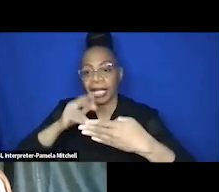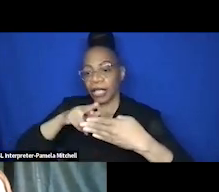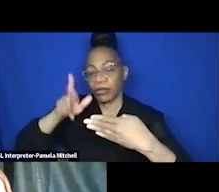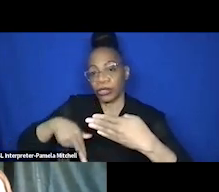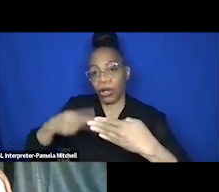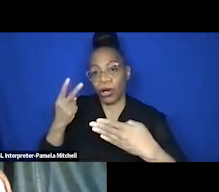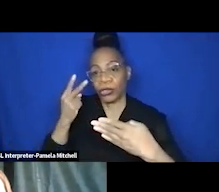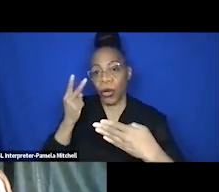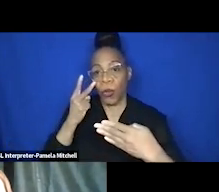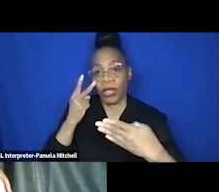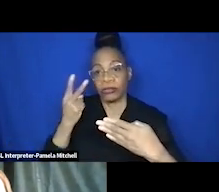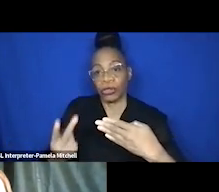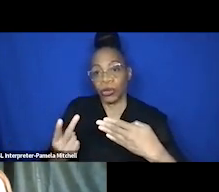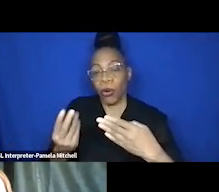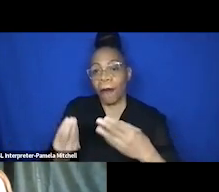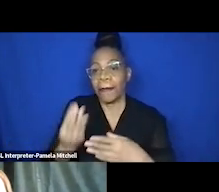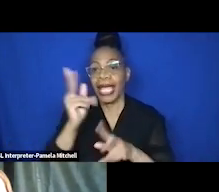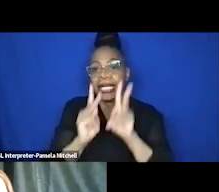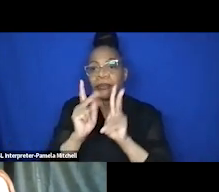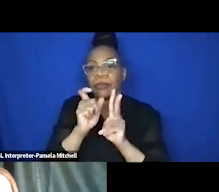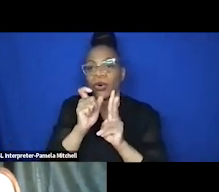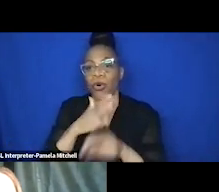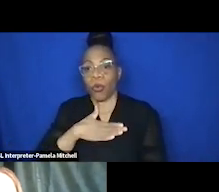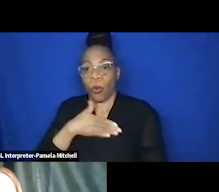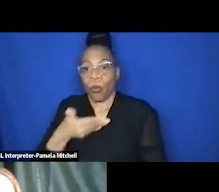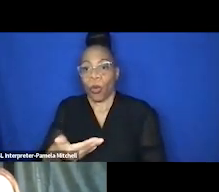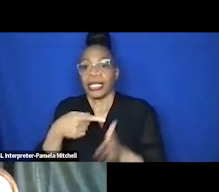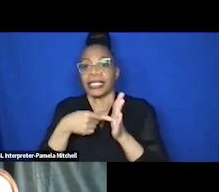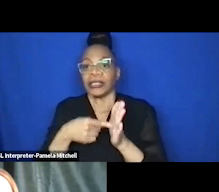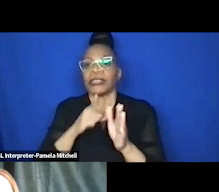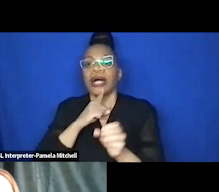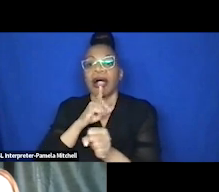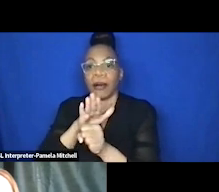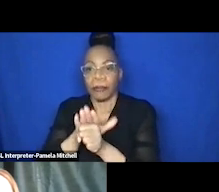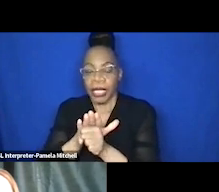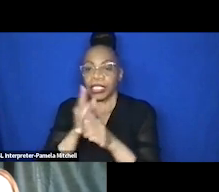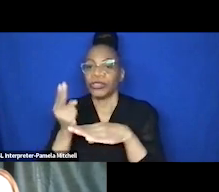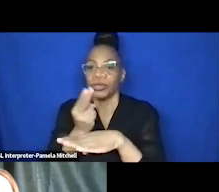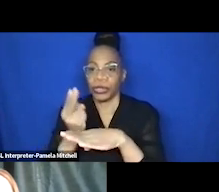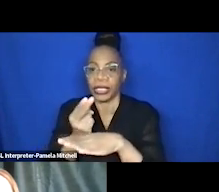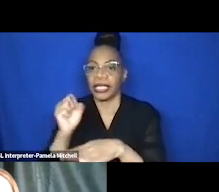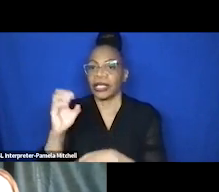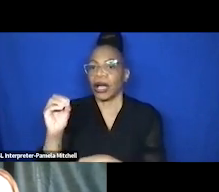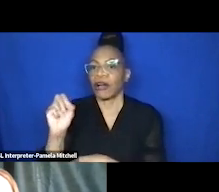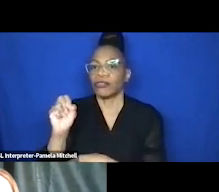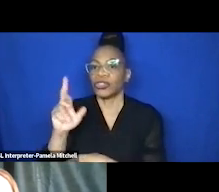who were willing to demonstrate a commitment to utilization of SOAR in connection to their project.